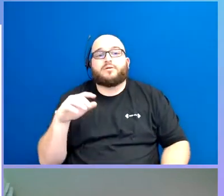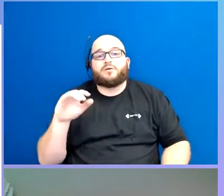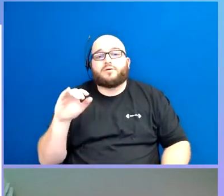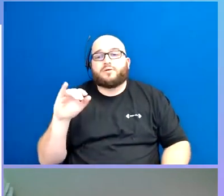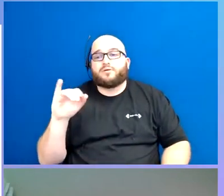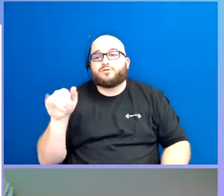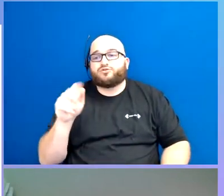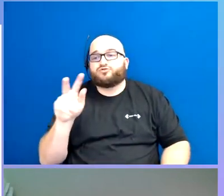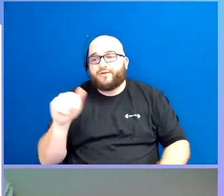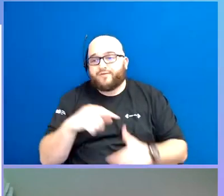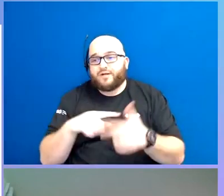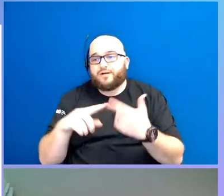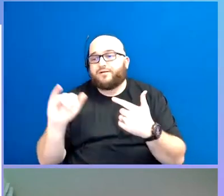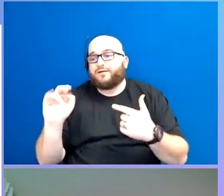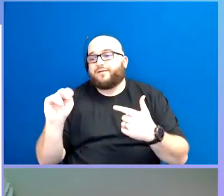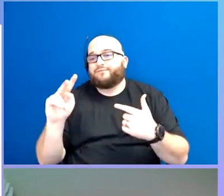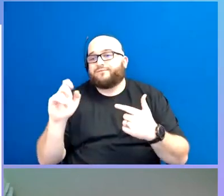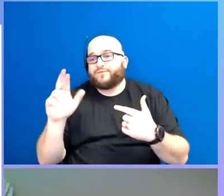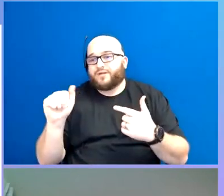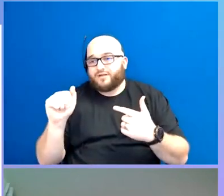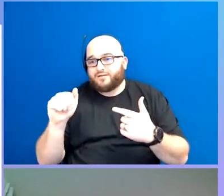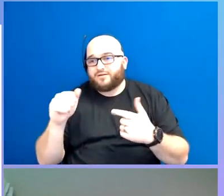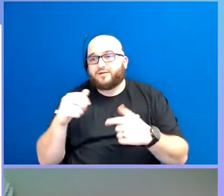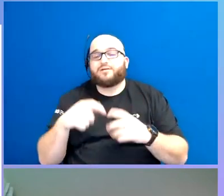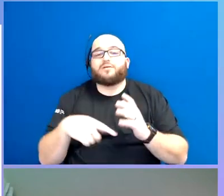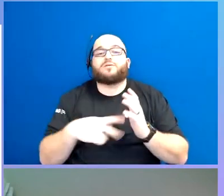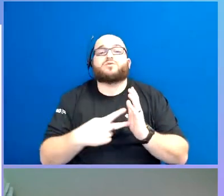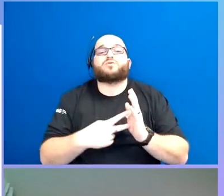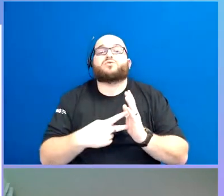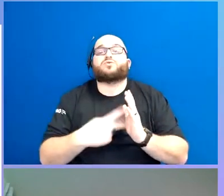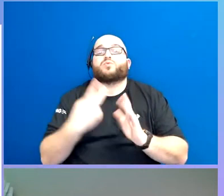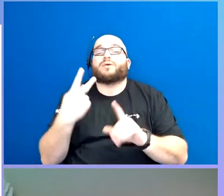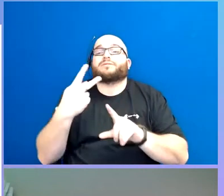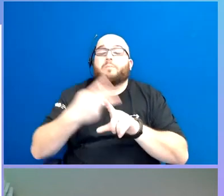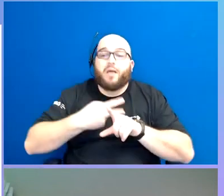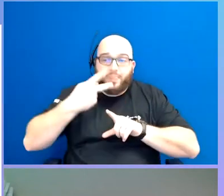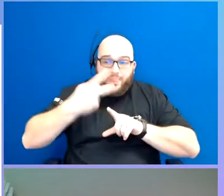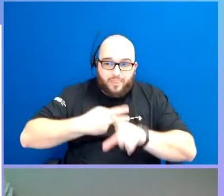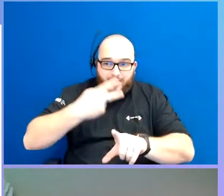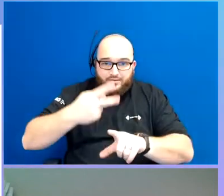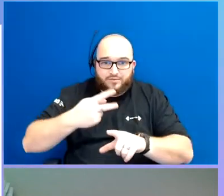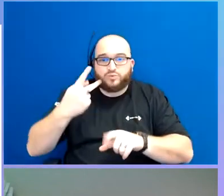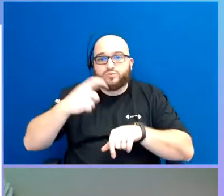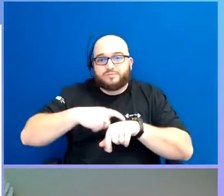twice a each, twice a month.